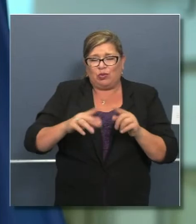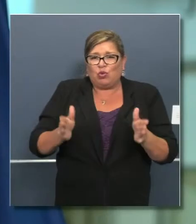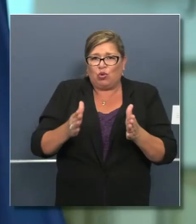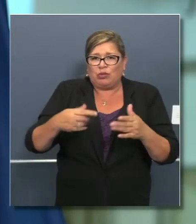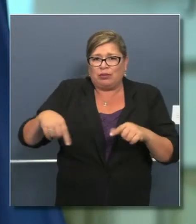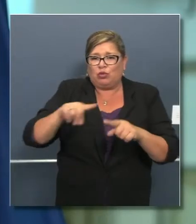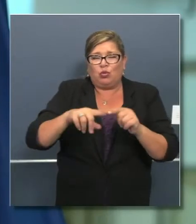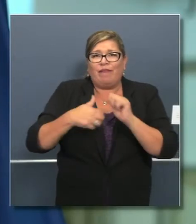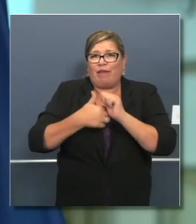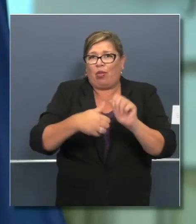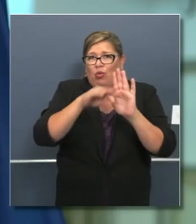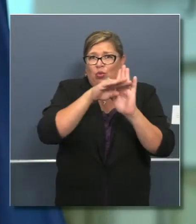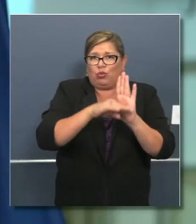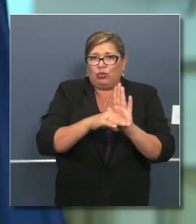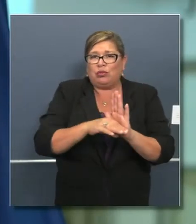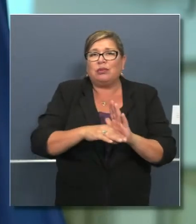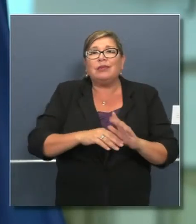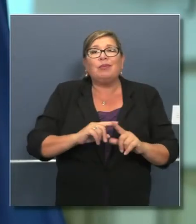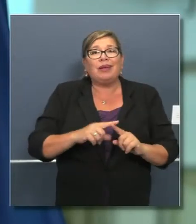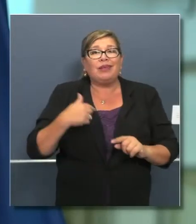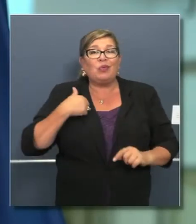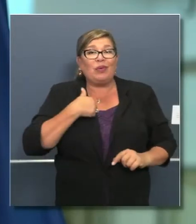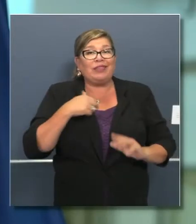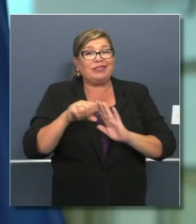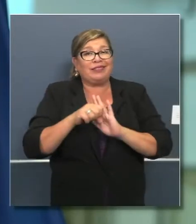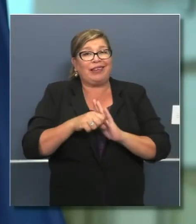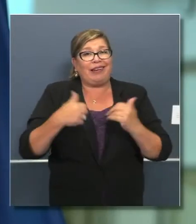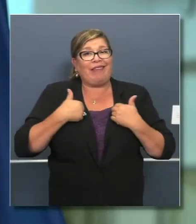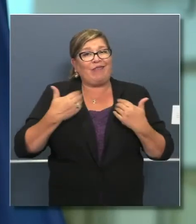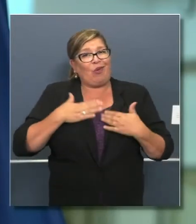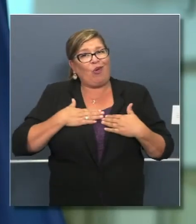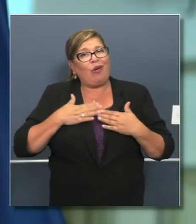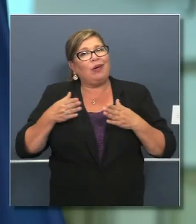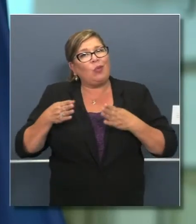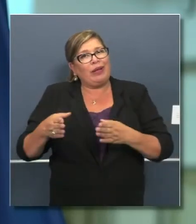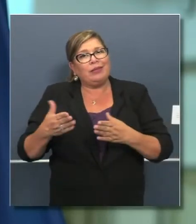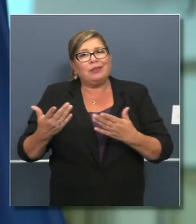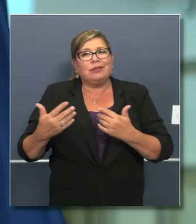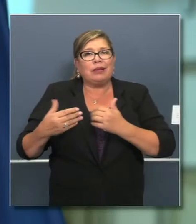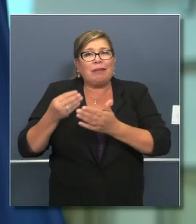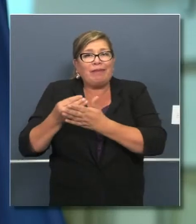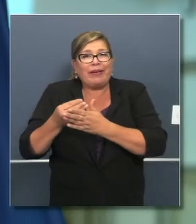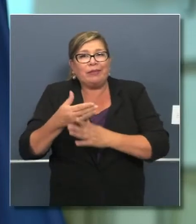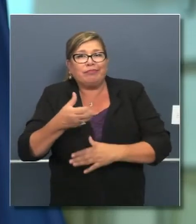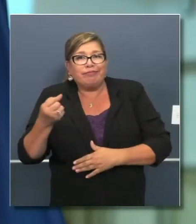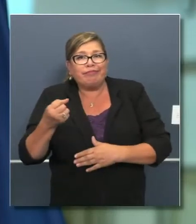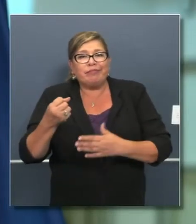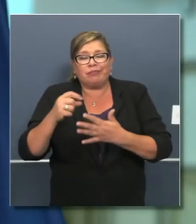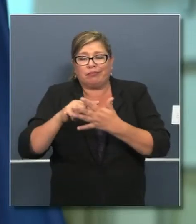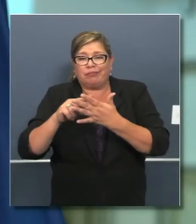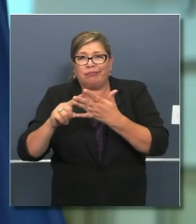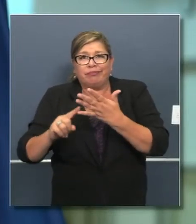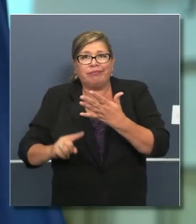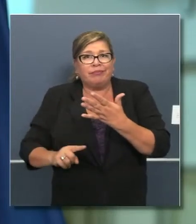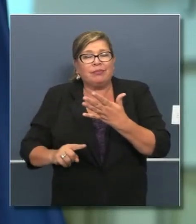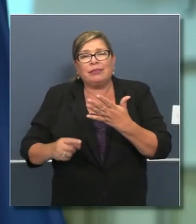we have our tools not just financial but as I said on Monday as I said I'd least on a dozen